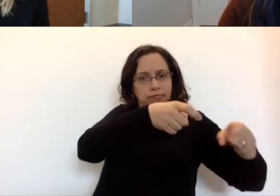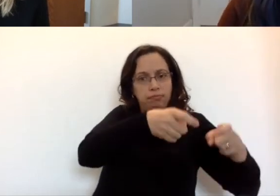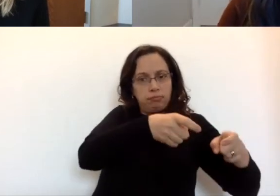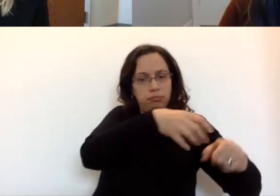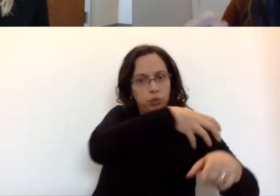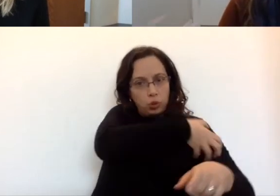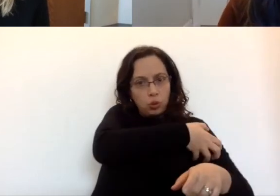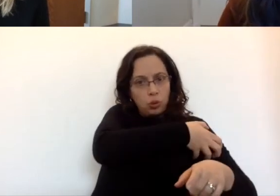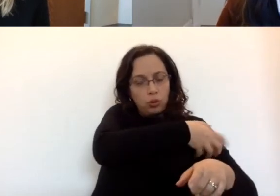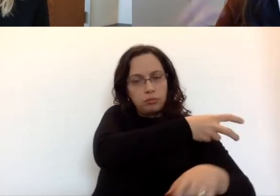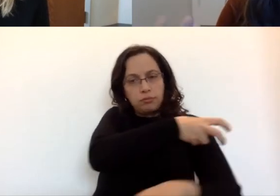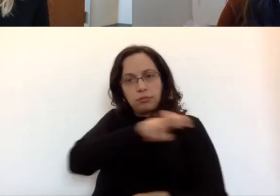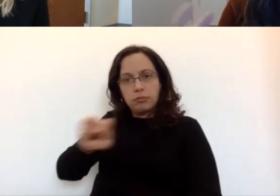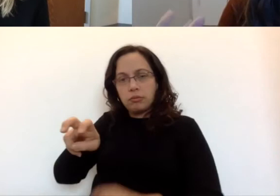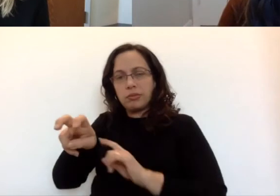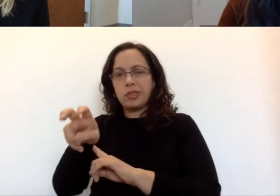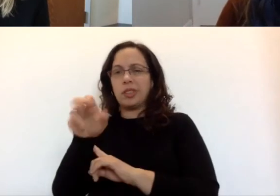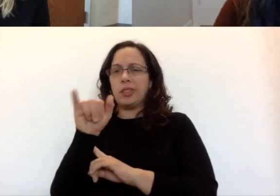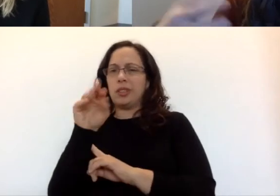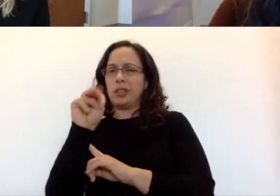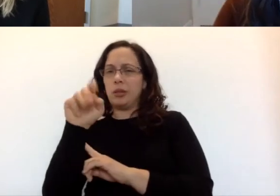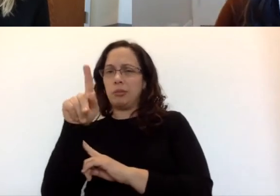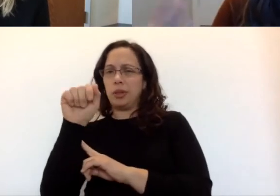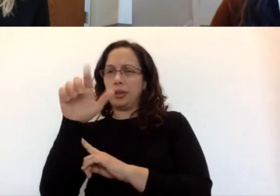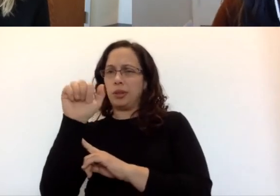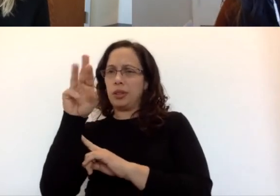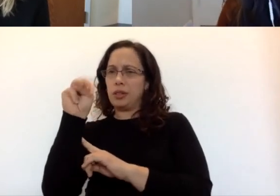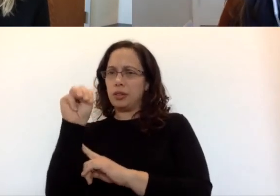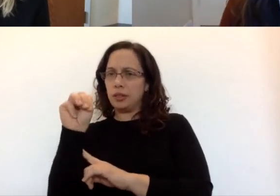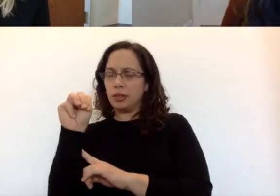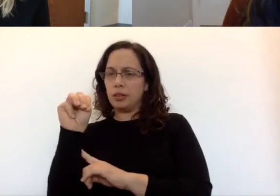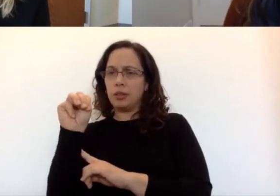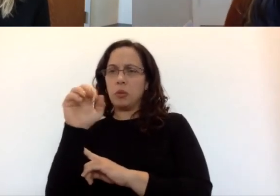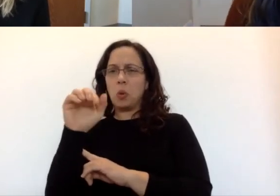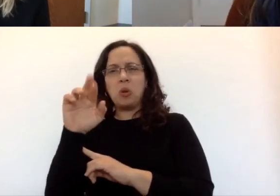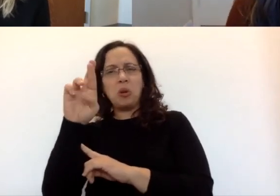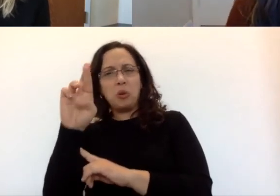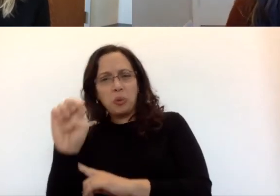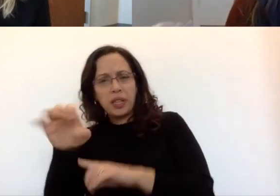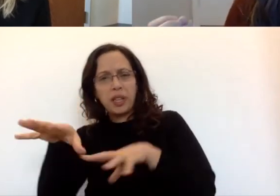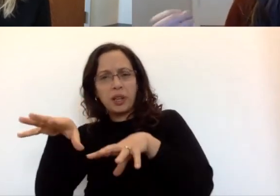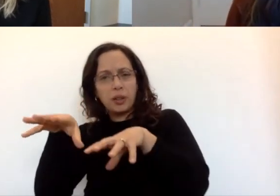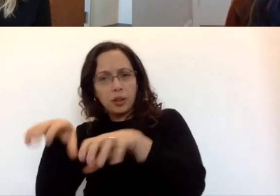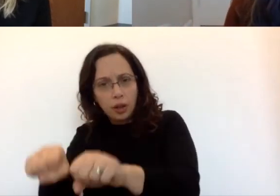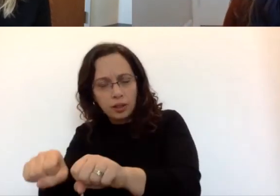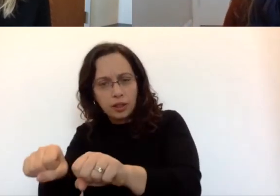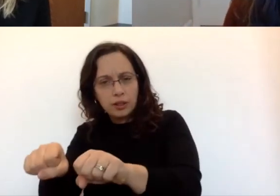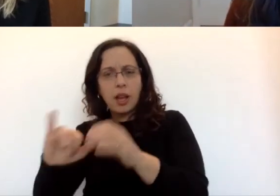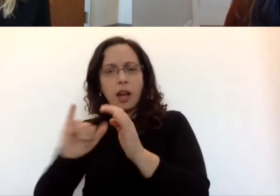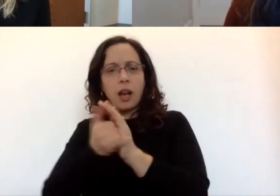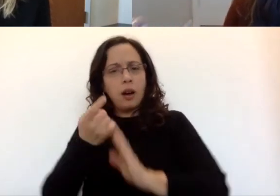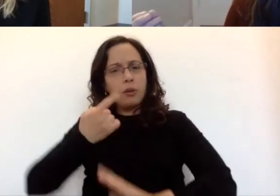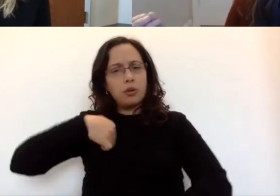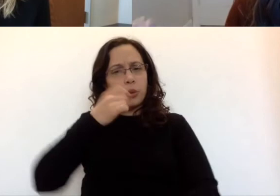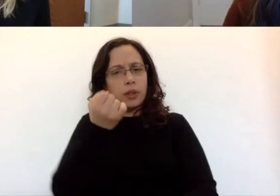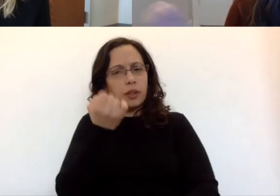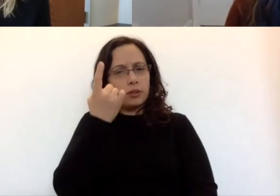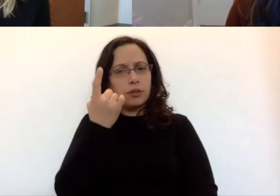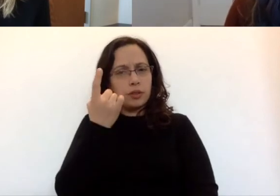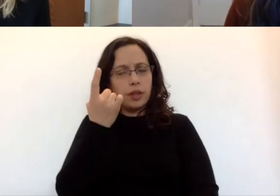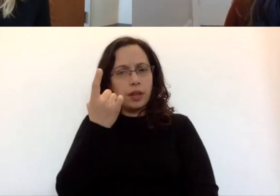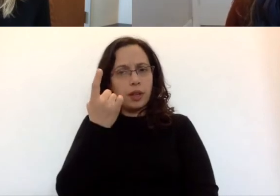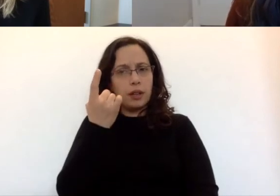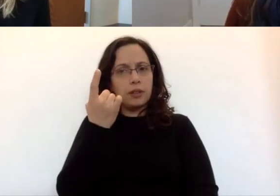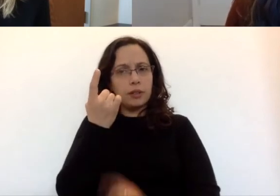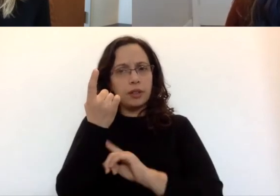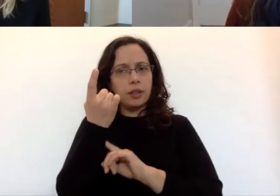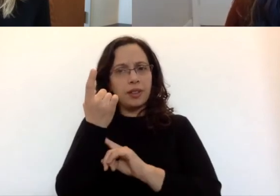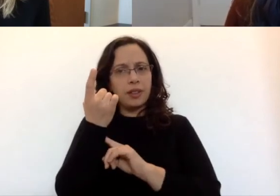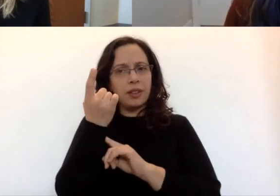not to postcolonialism but to re recolonization um how do we understand the agency of local actors